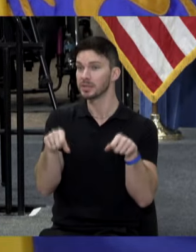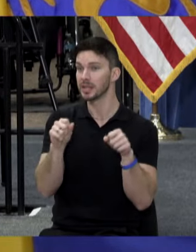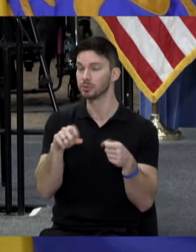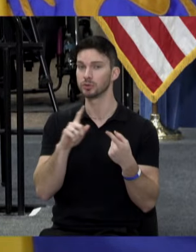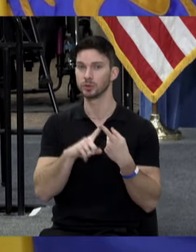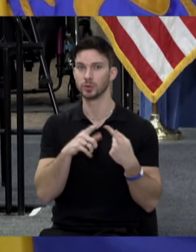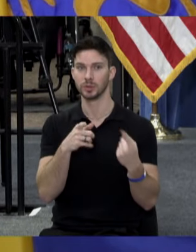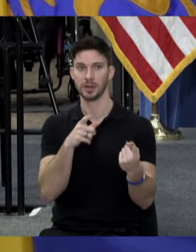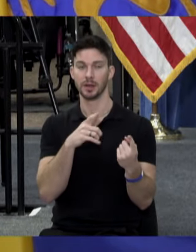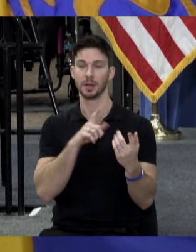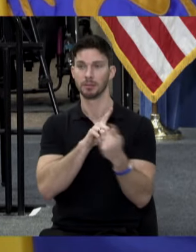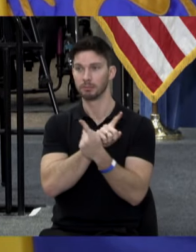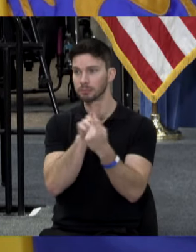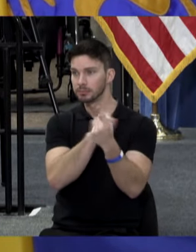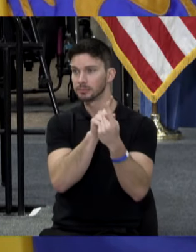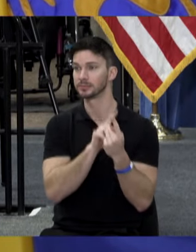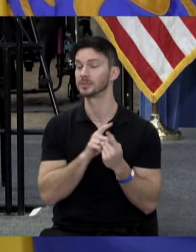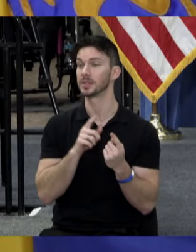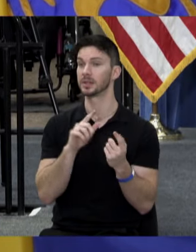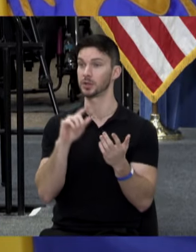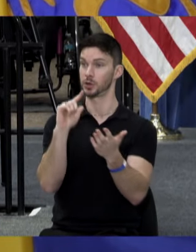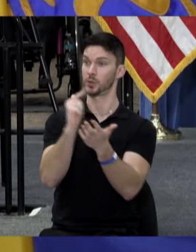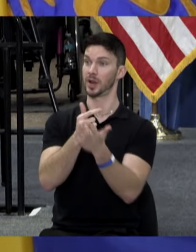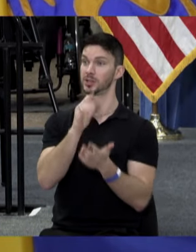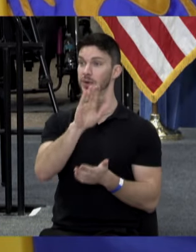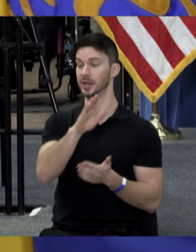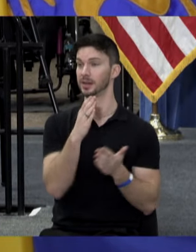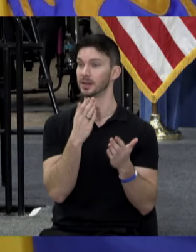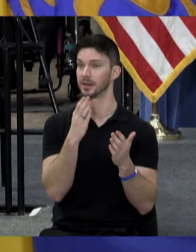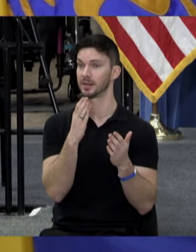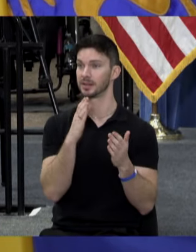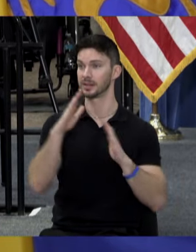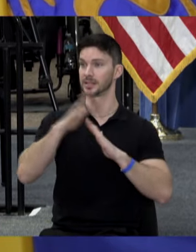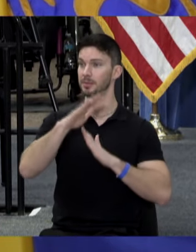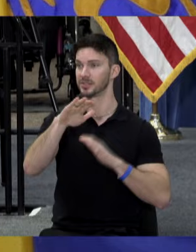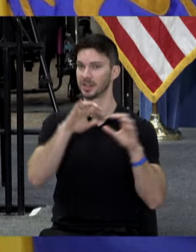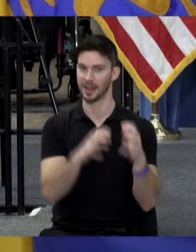He graduated at the top of his class, and now he's a BARD attorney in the state of Arkansas.